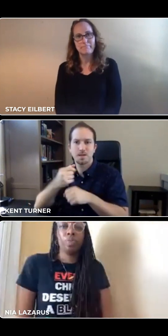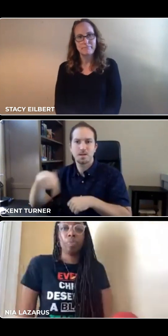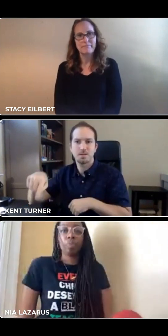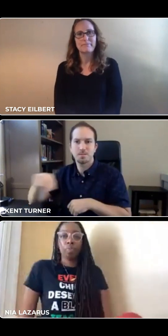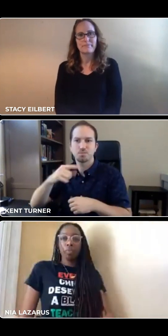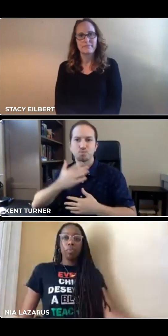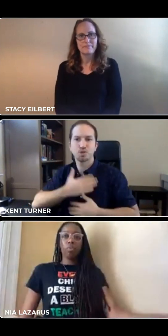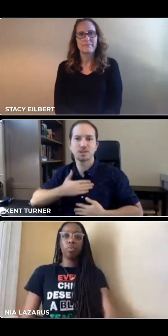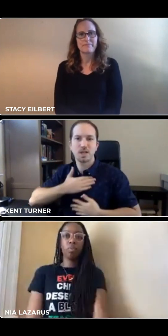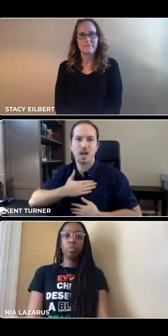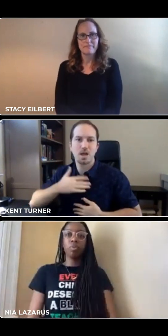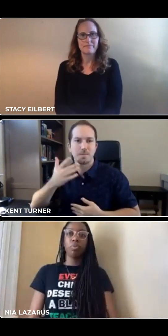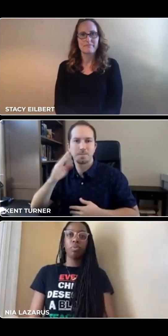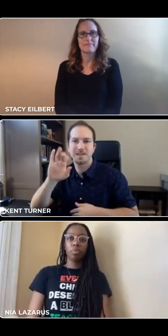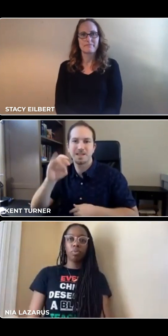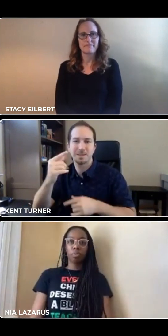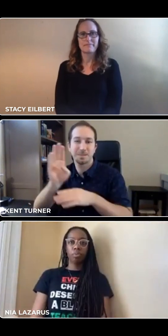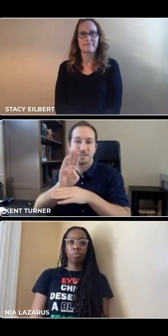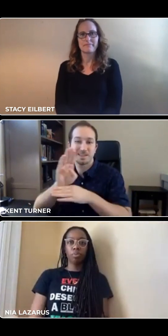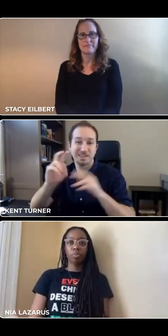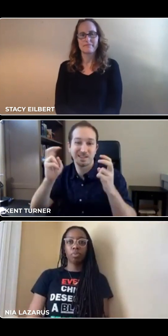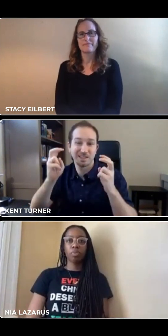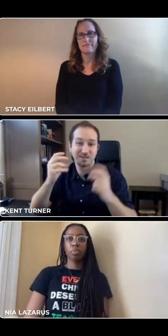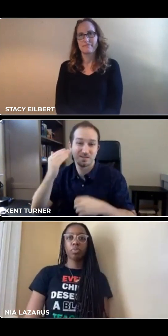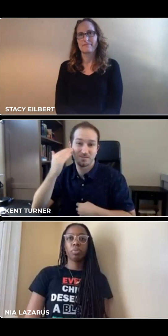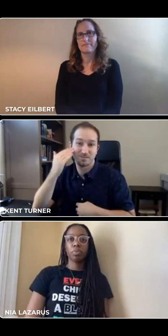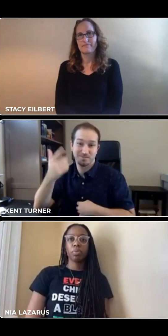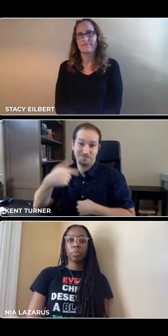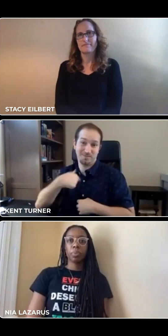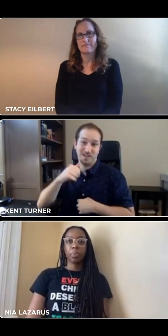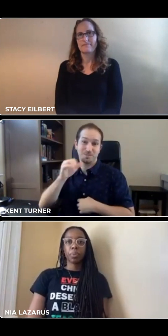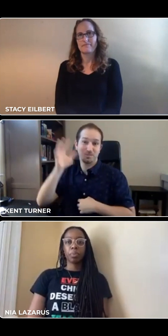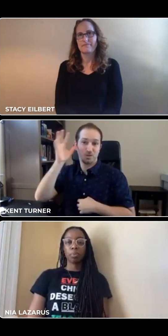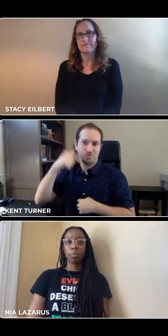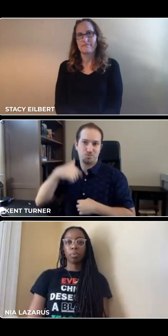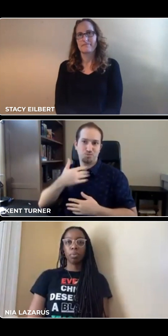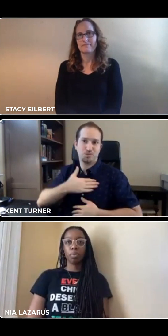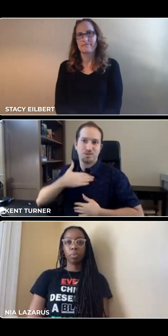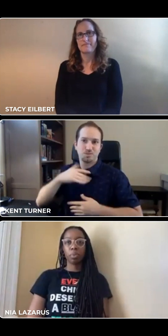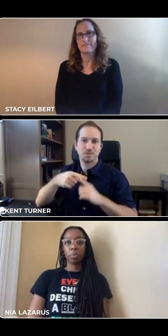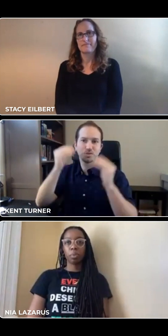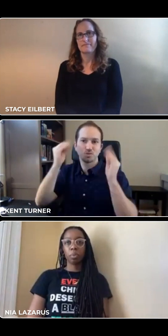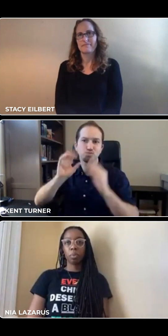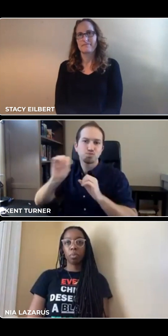to our students, with that as the focus, where the students can appreciate the content, and